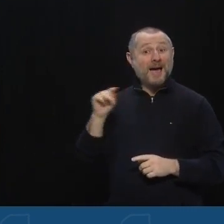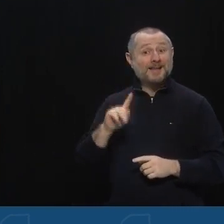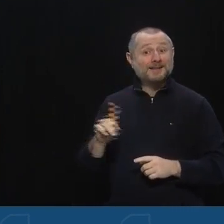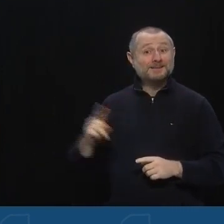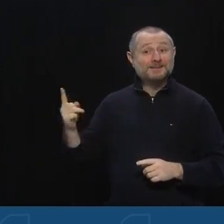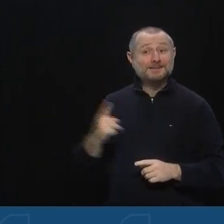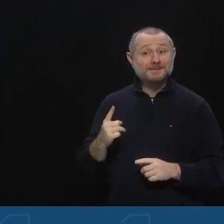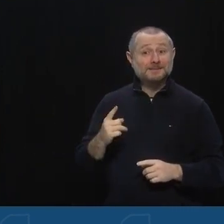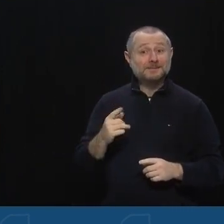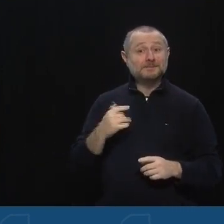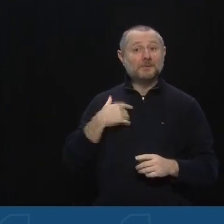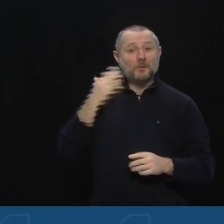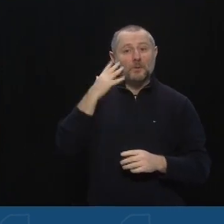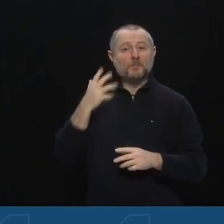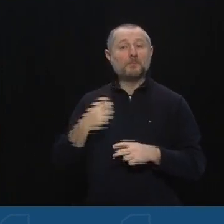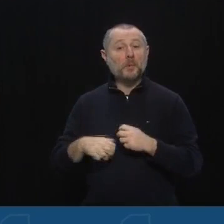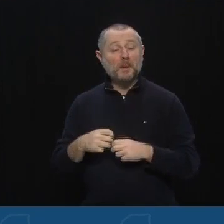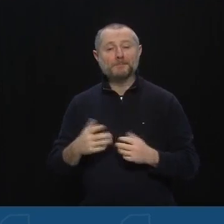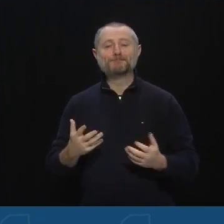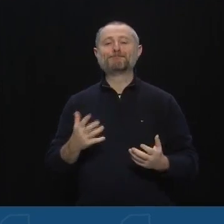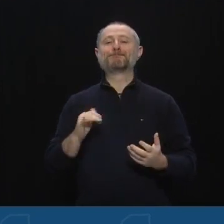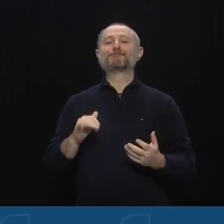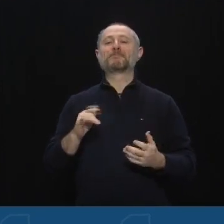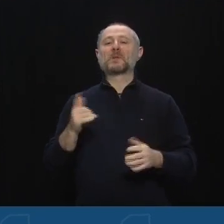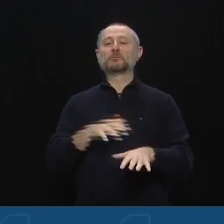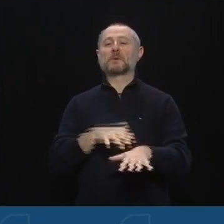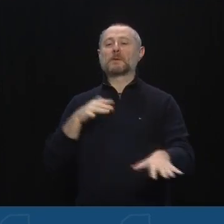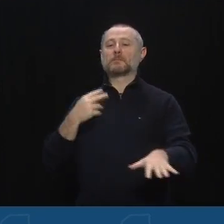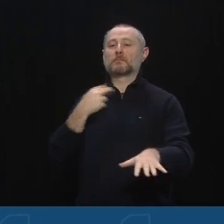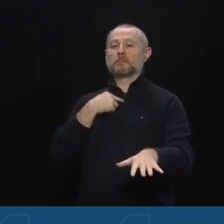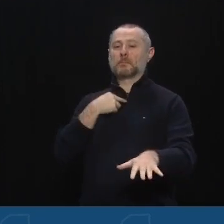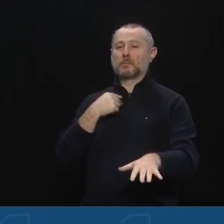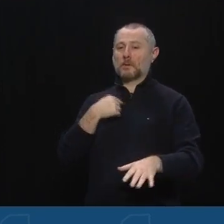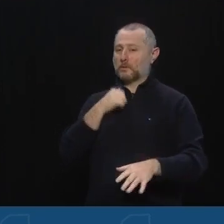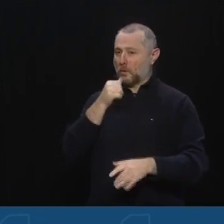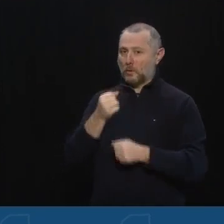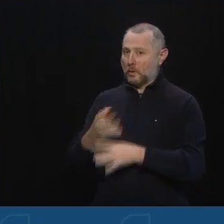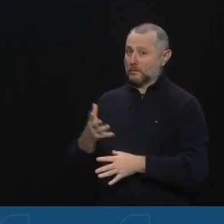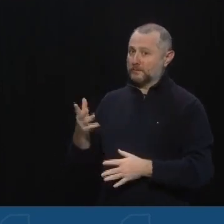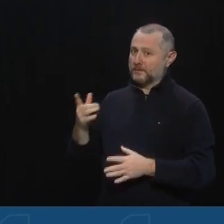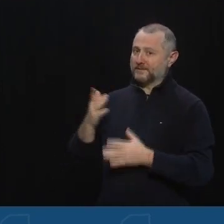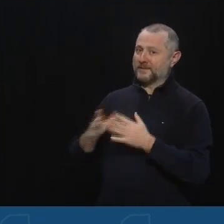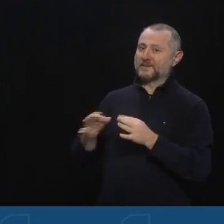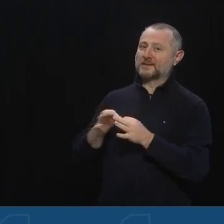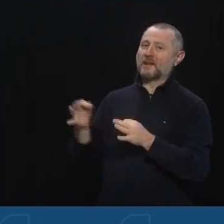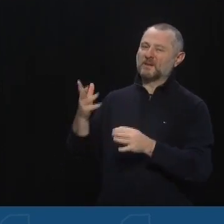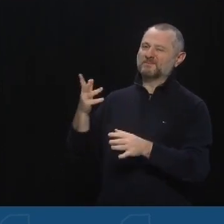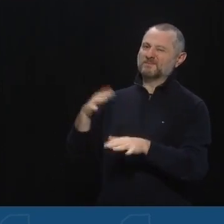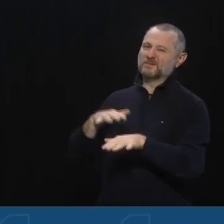ICIPATE THAT WE'LL BE SEEING DR. MITCHELL CATS. BUT I NOTICE THERE IS A LITTLE BIT OF A TRAFFIC ISSUE OUTSIDE.